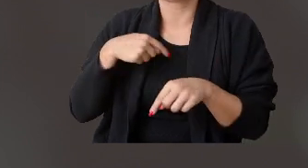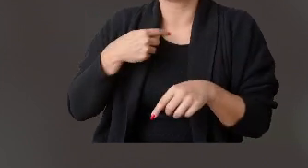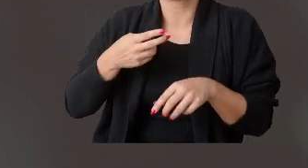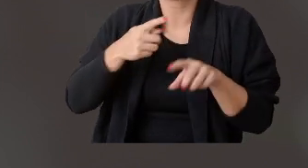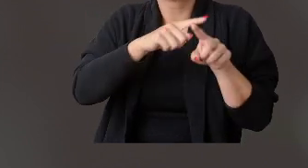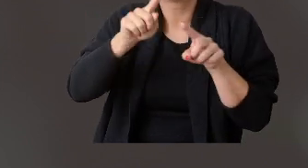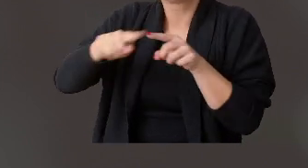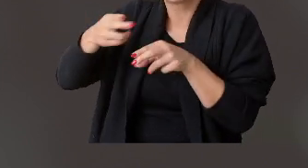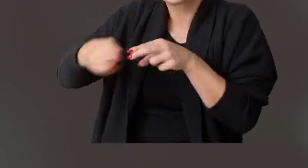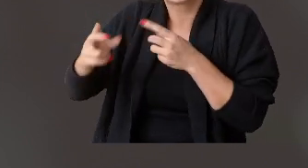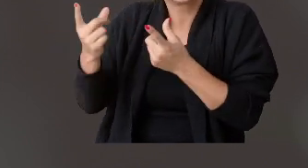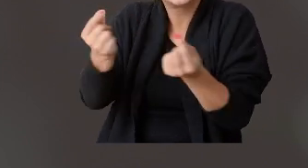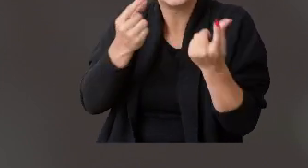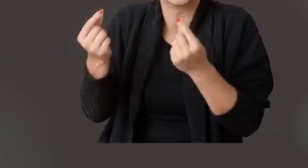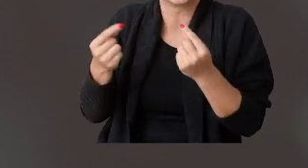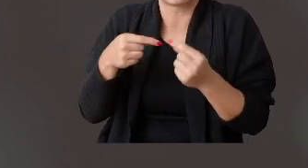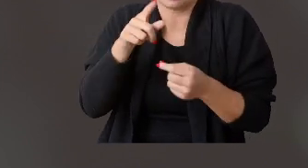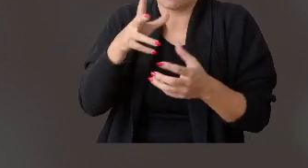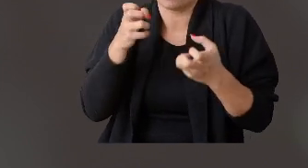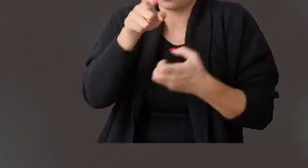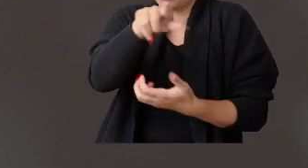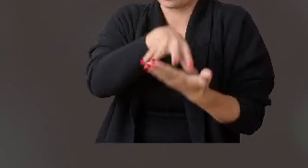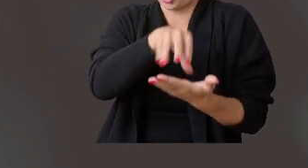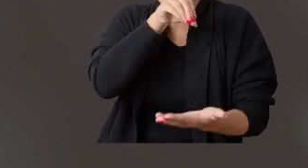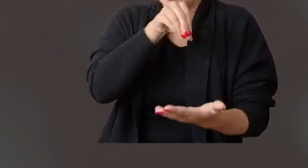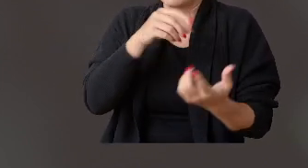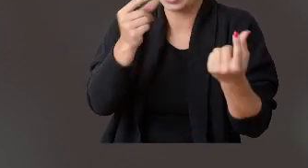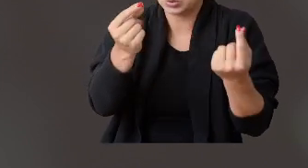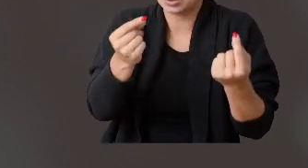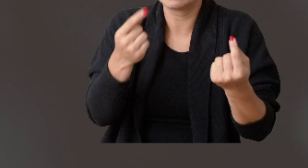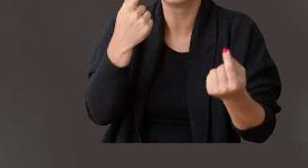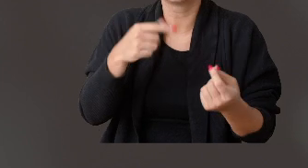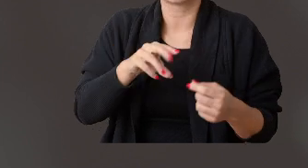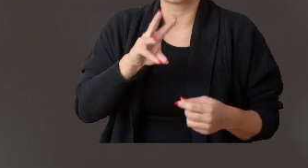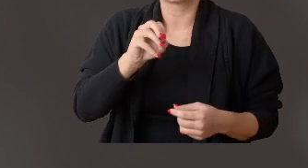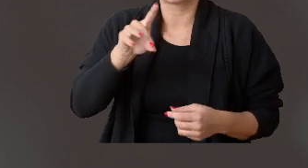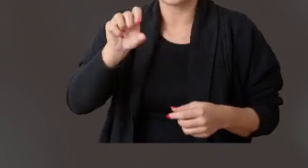a takedown I want you to use, I want you to play with it. In fact, hit it now.